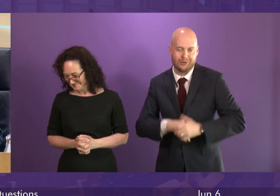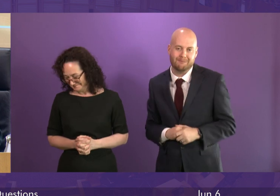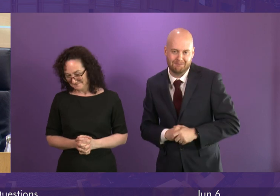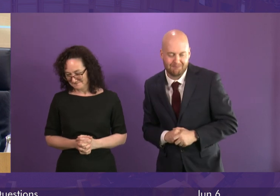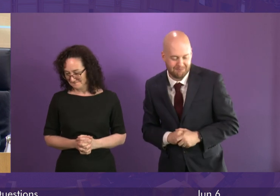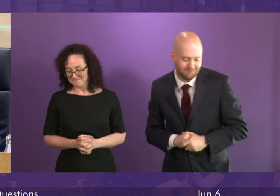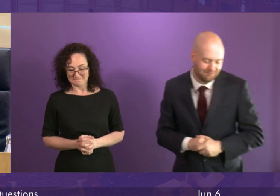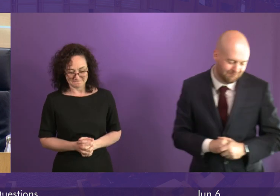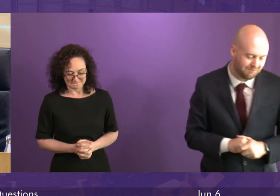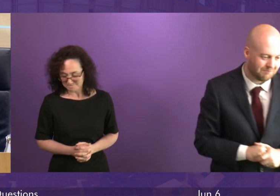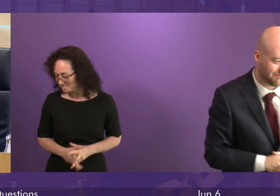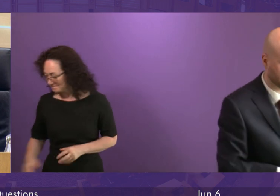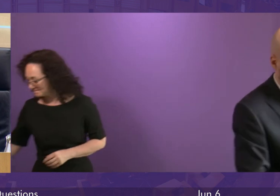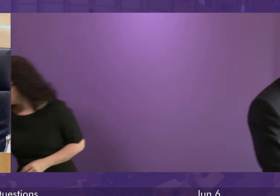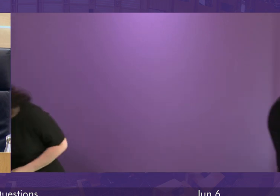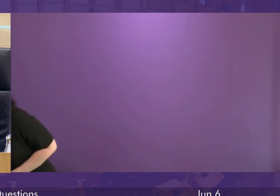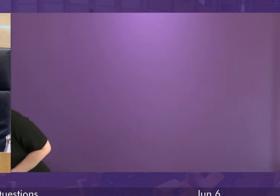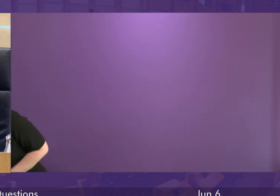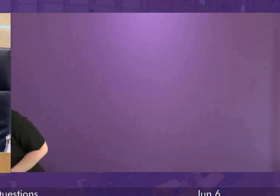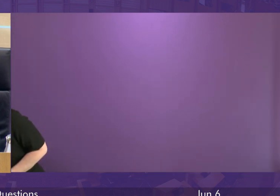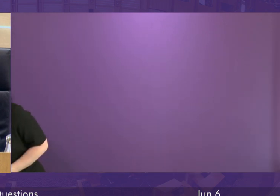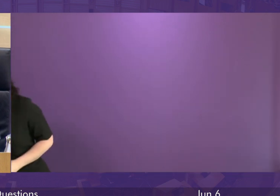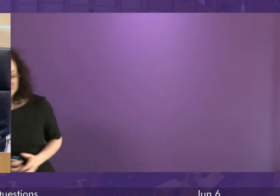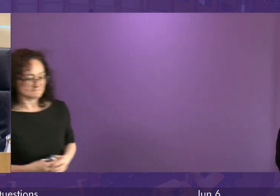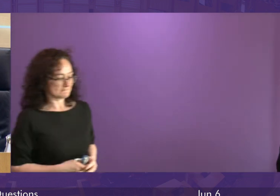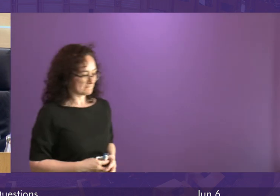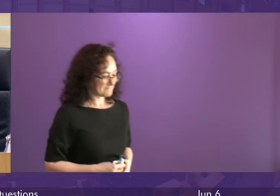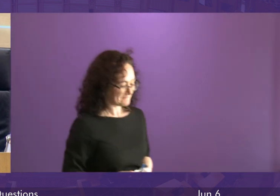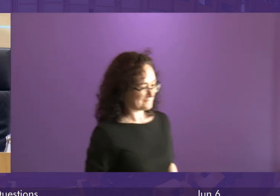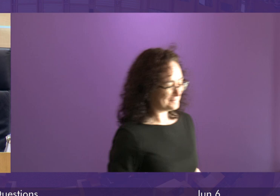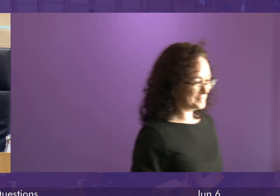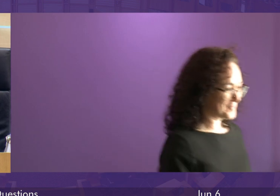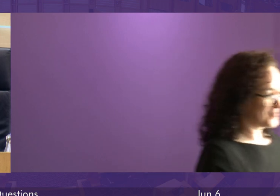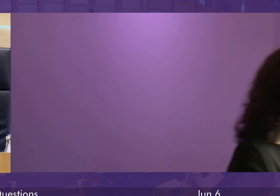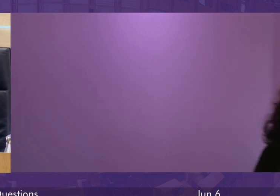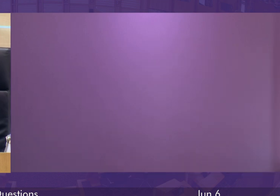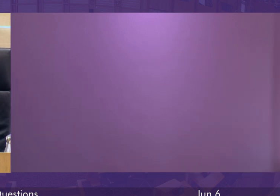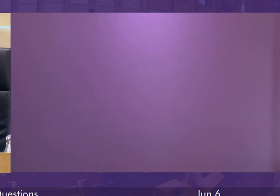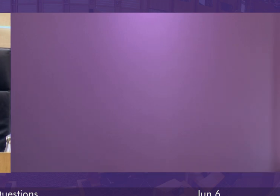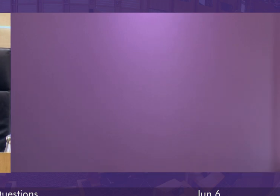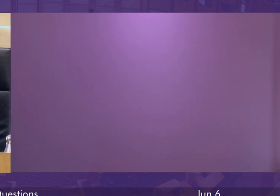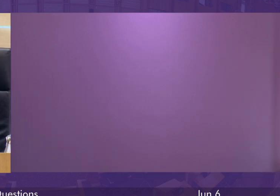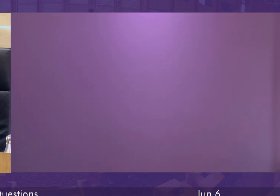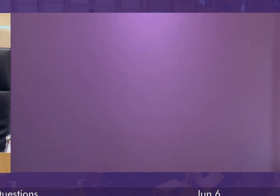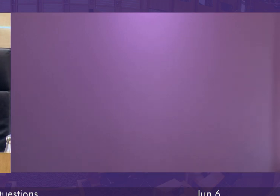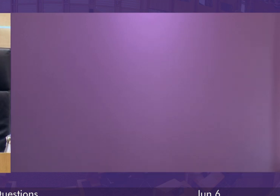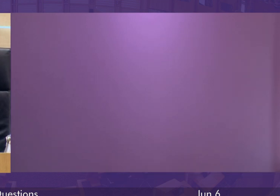members’ business, there will be a short suspension to allow members, the minister